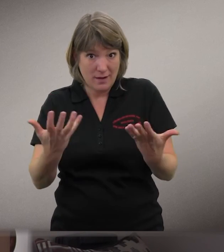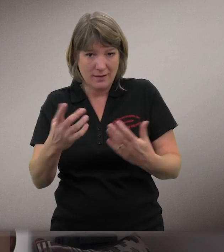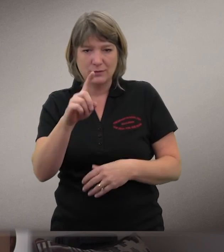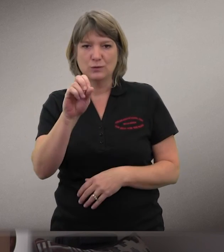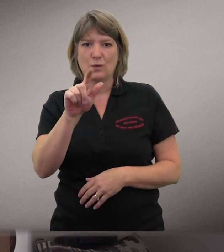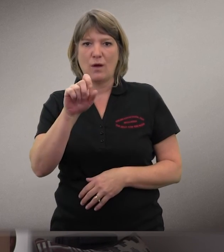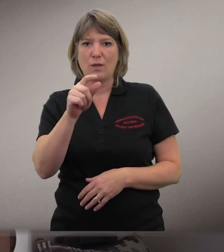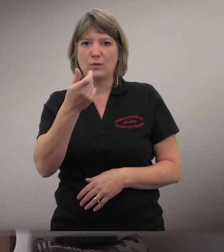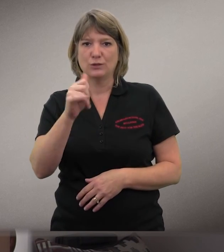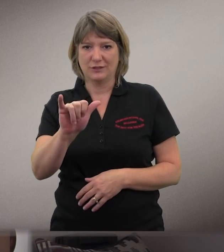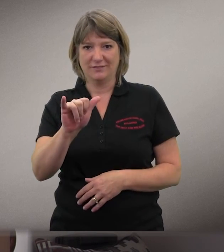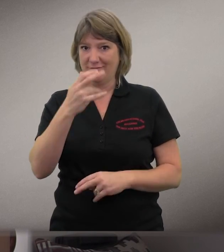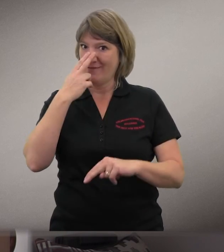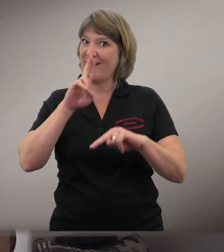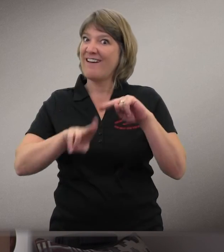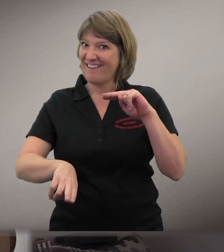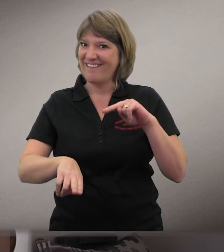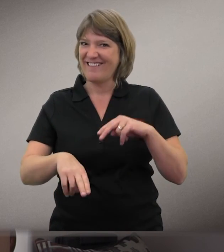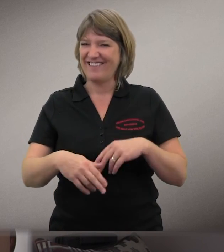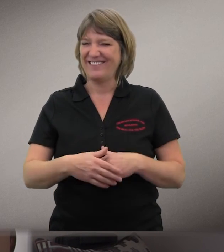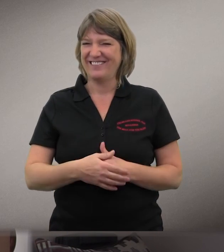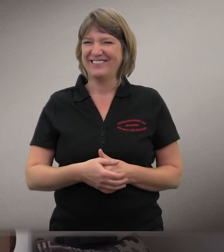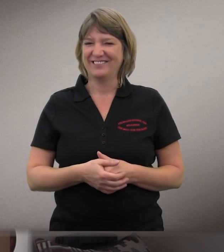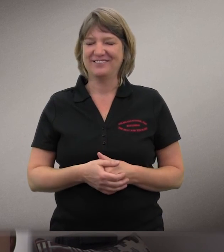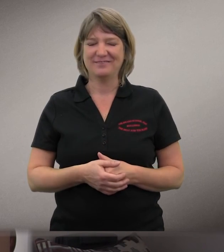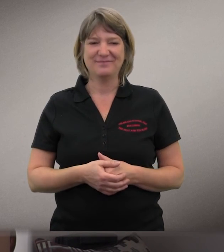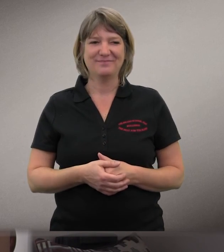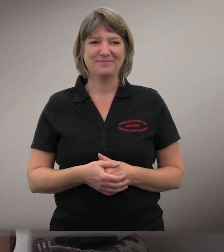I'm taking zoology, and it's a lot of fun.